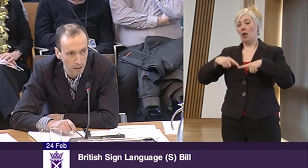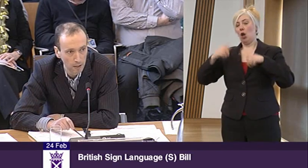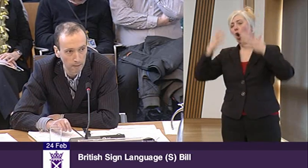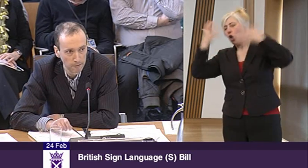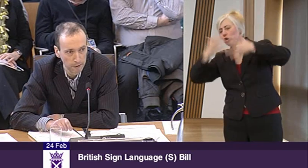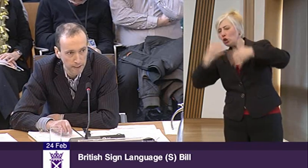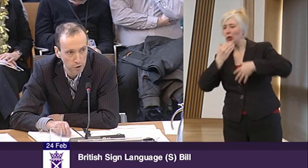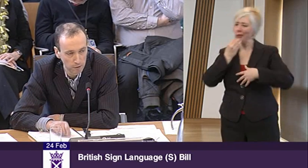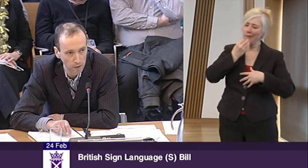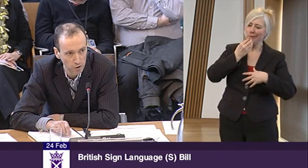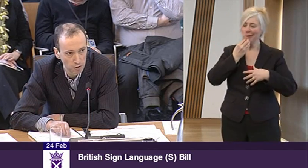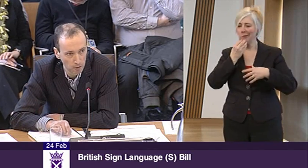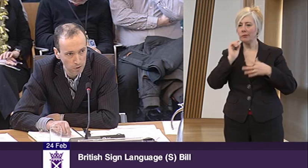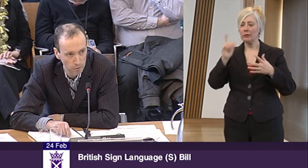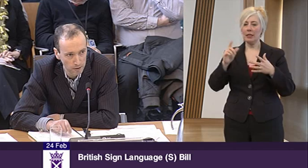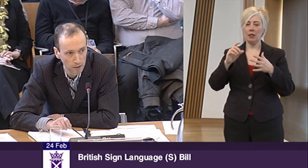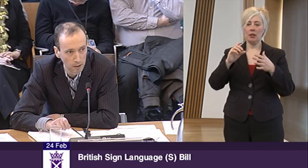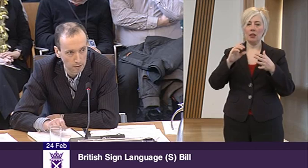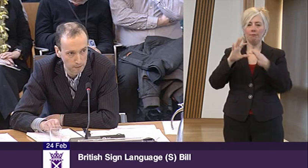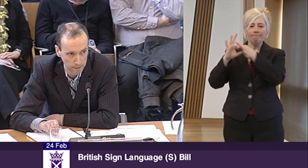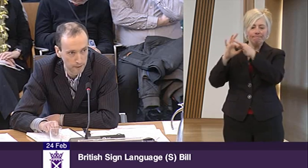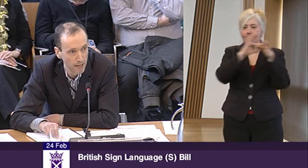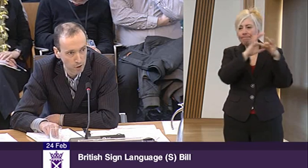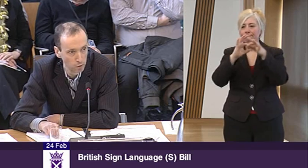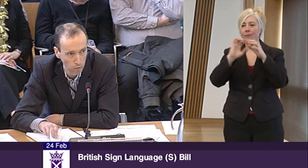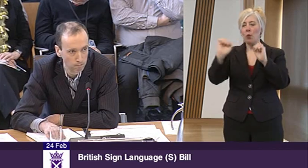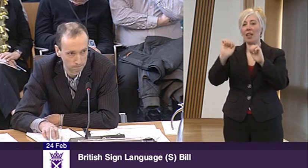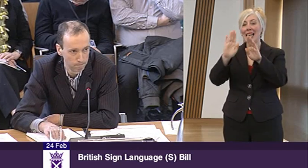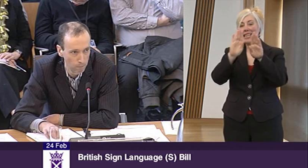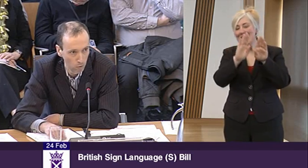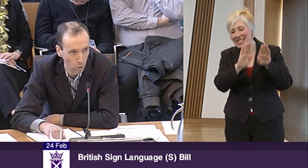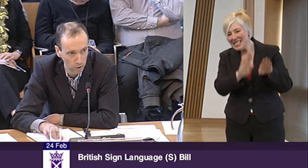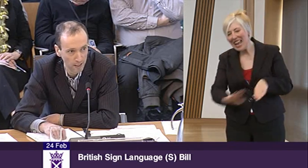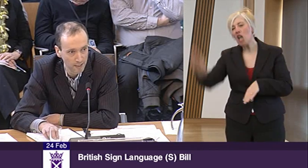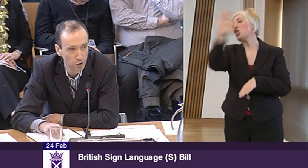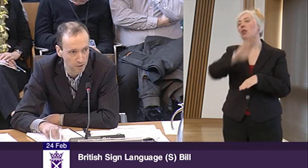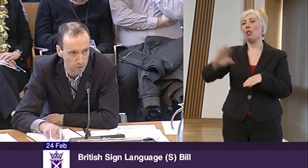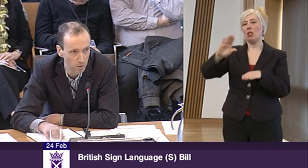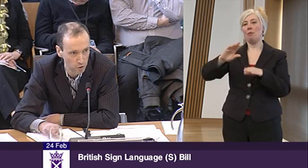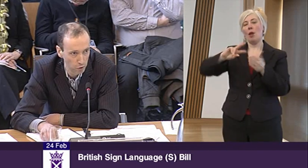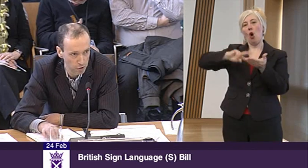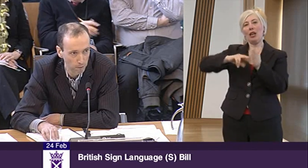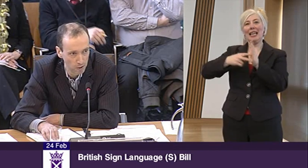We are concerned about the nature of the relationship between the national organisations—of which